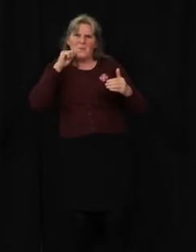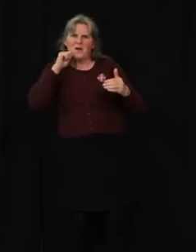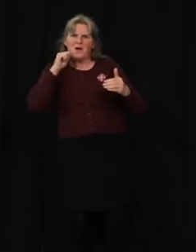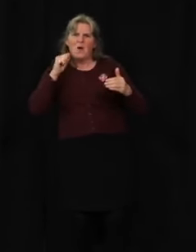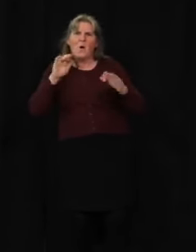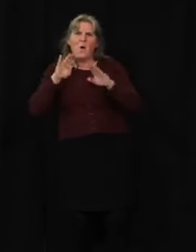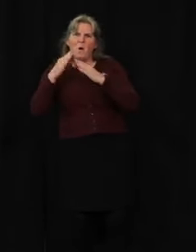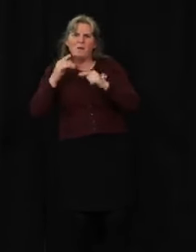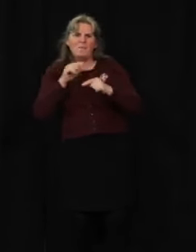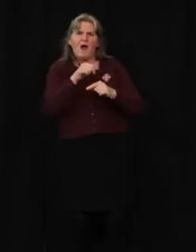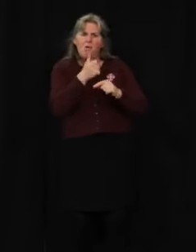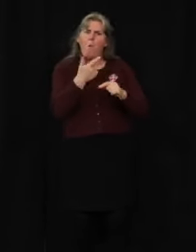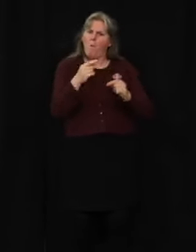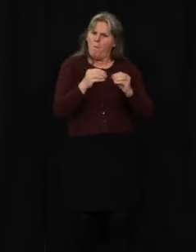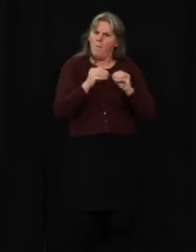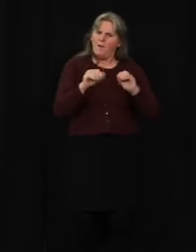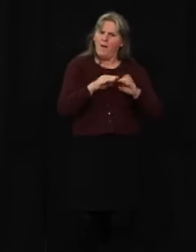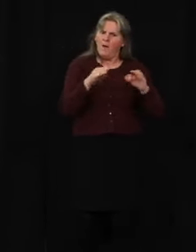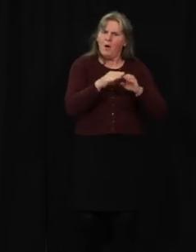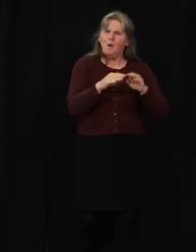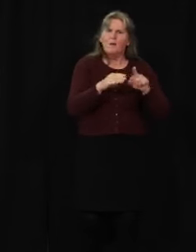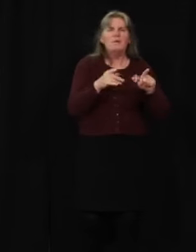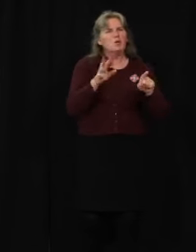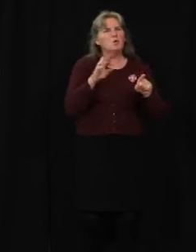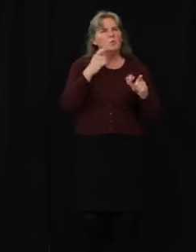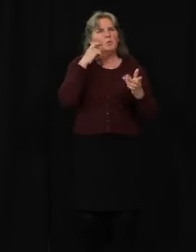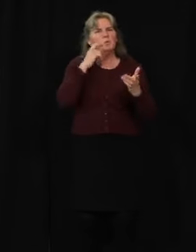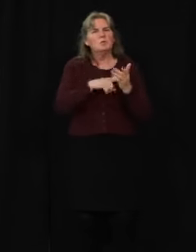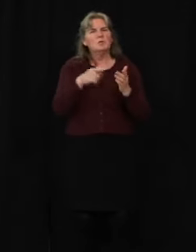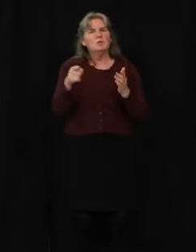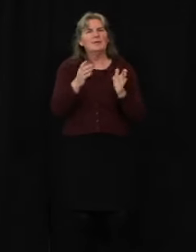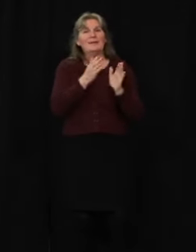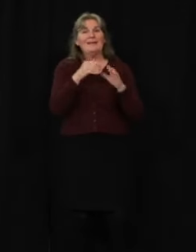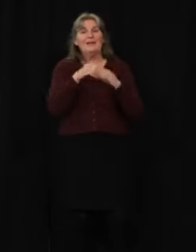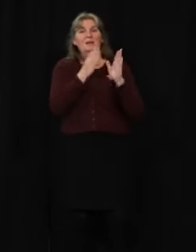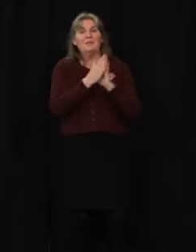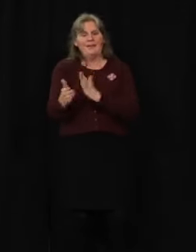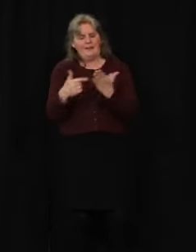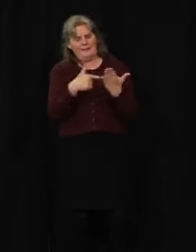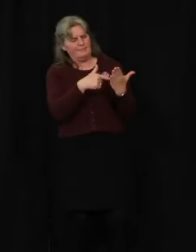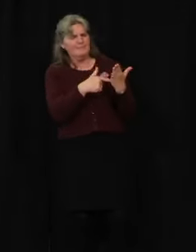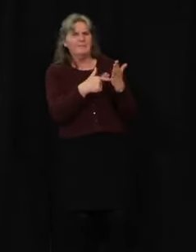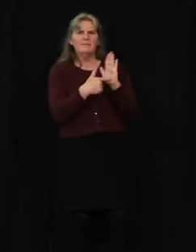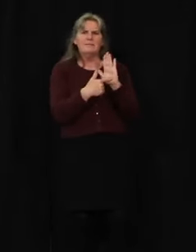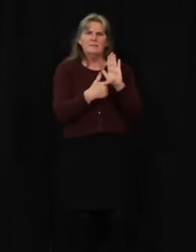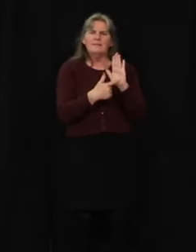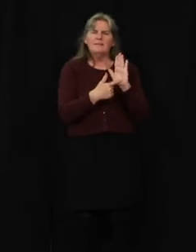phase one. When will they be eased, or are they allowed to open as of today